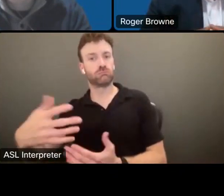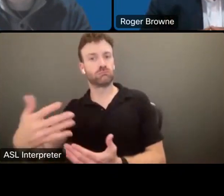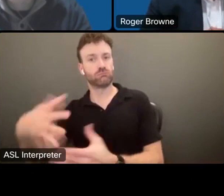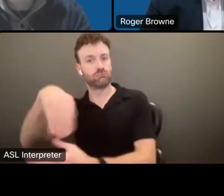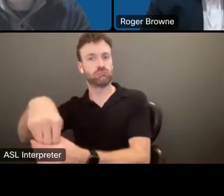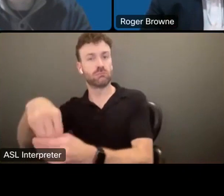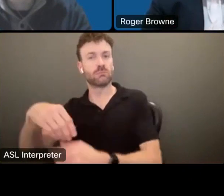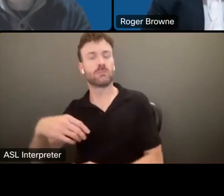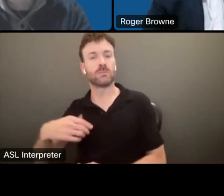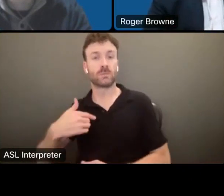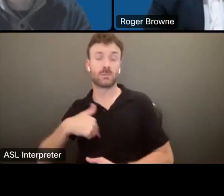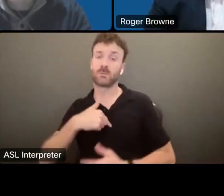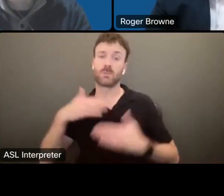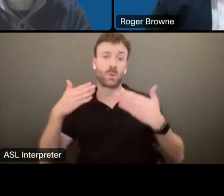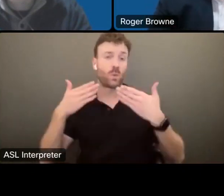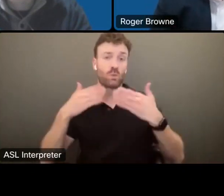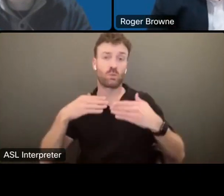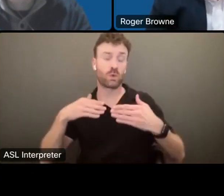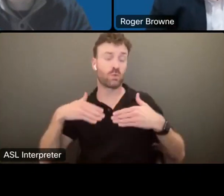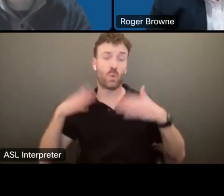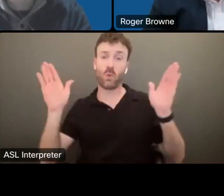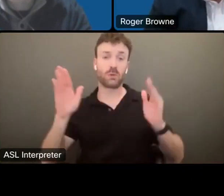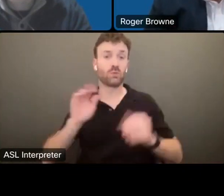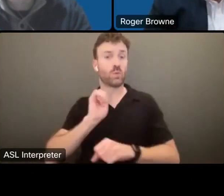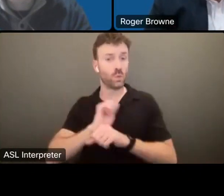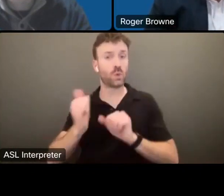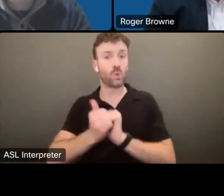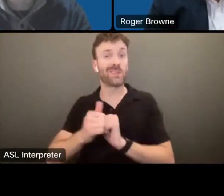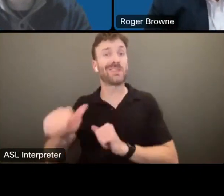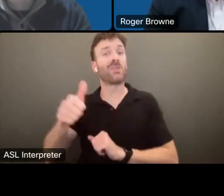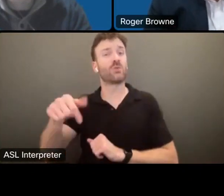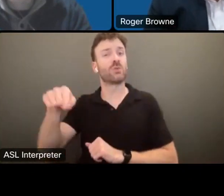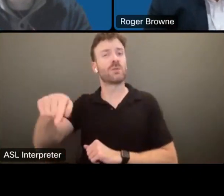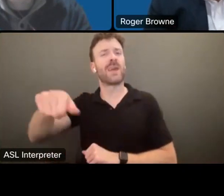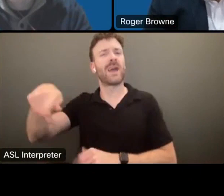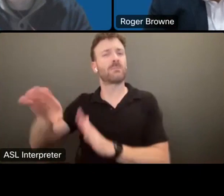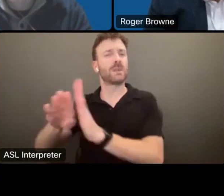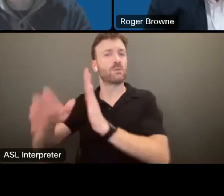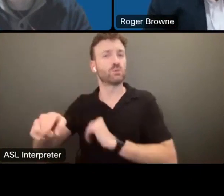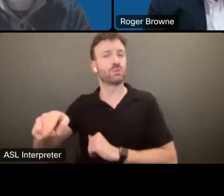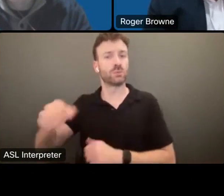We're very much open to the opportunity to work with those other apps to make sure they